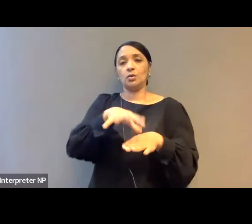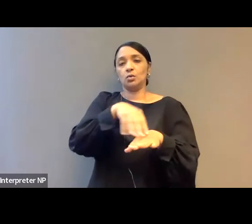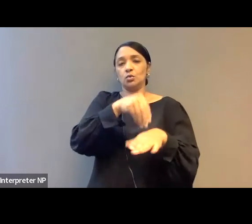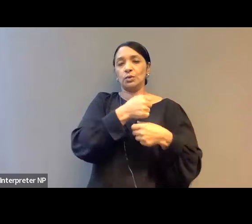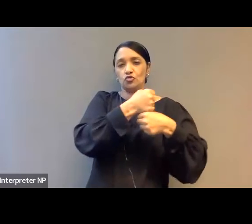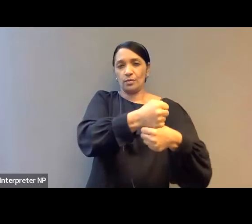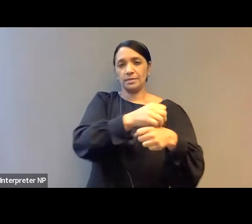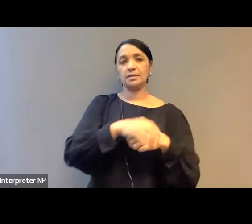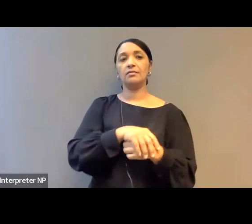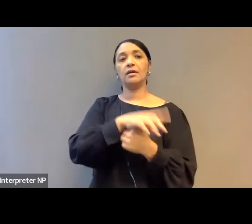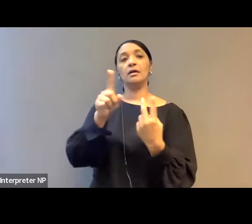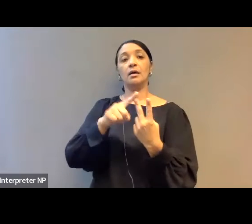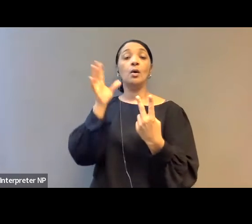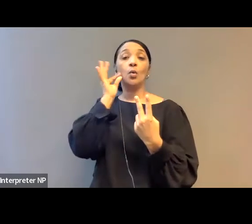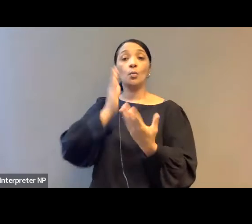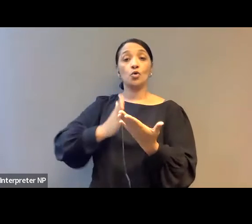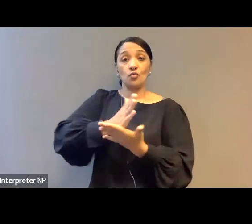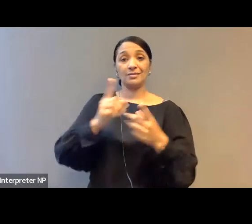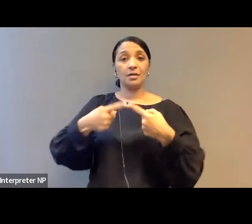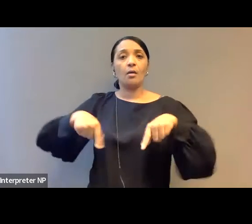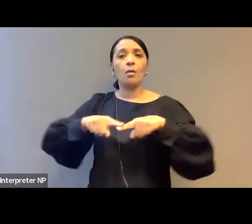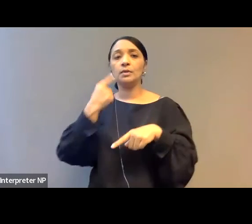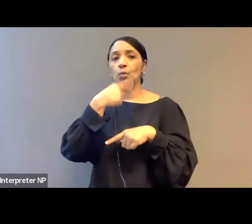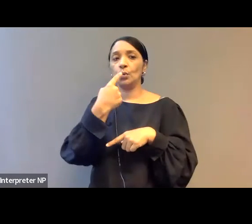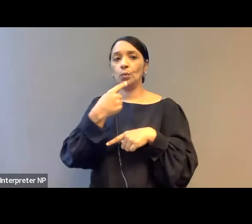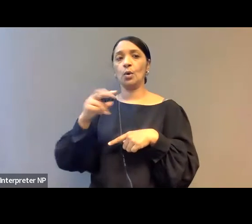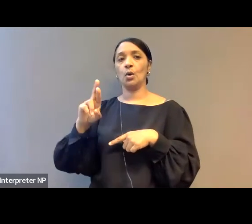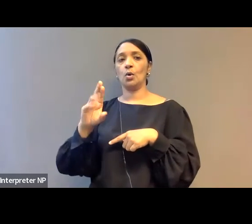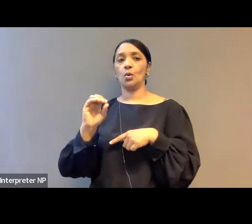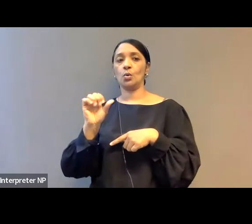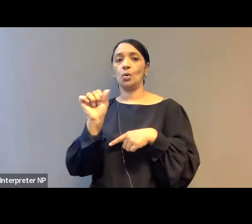And in terms of Human Rights Committee, is MEP Rosa Estaràs Ferragut